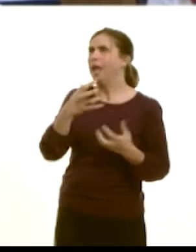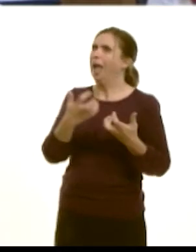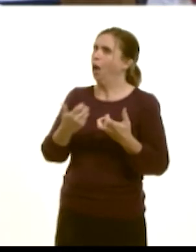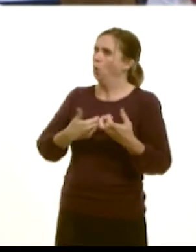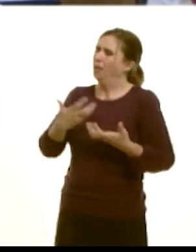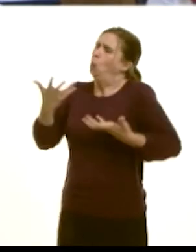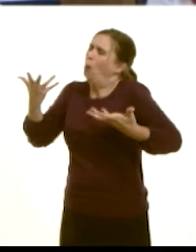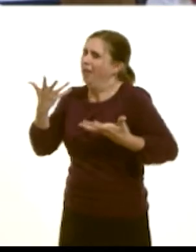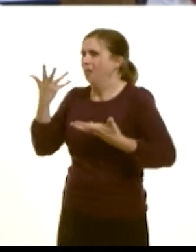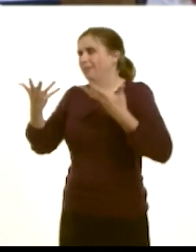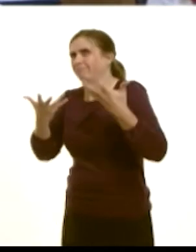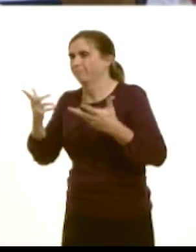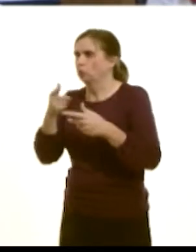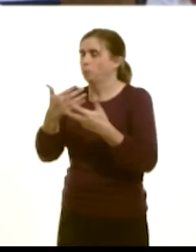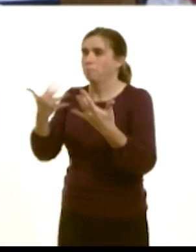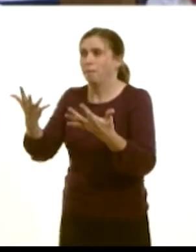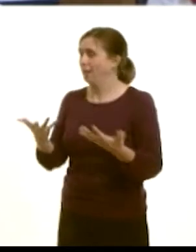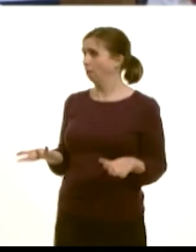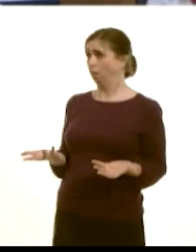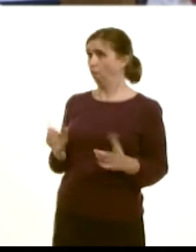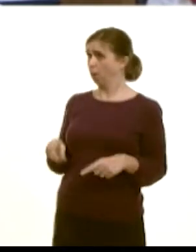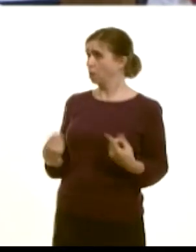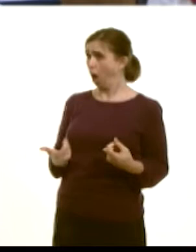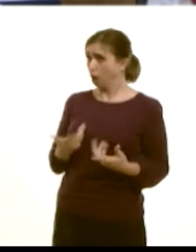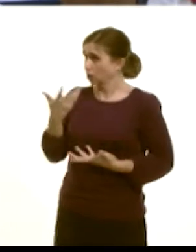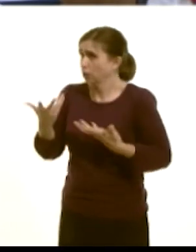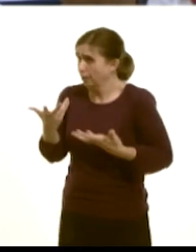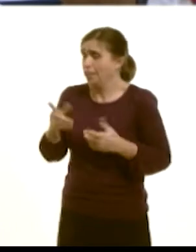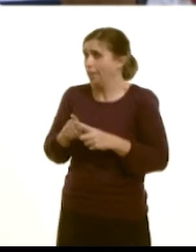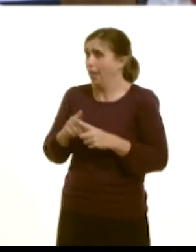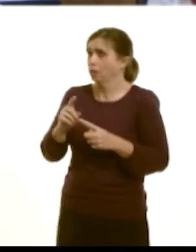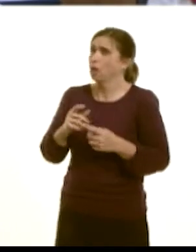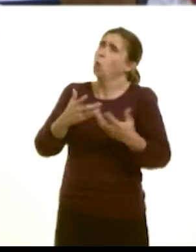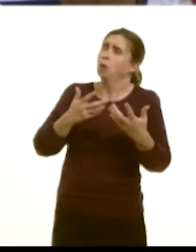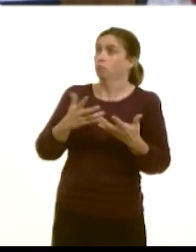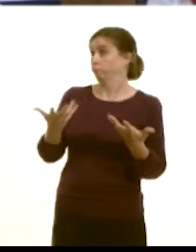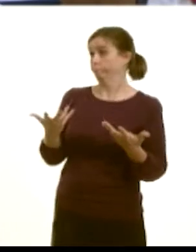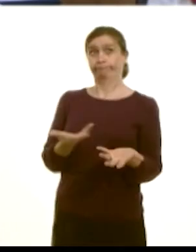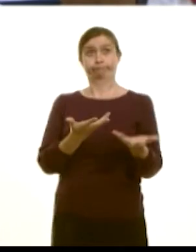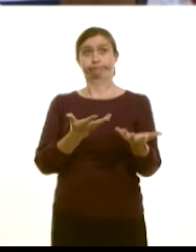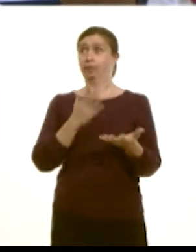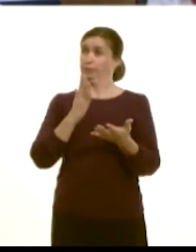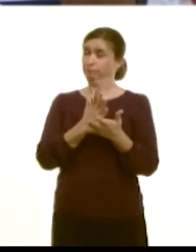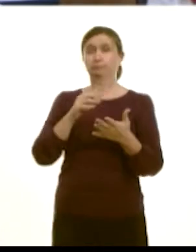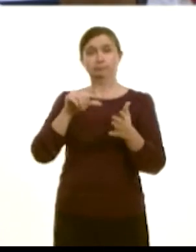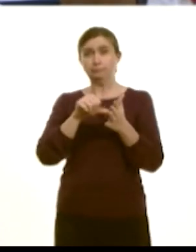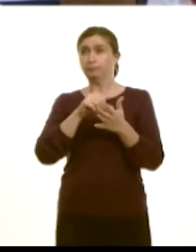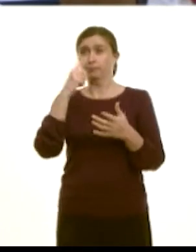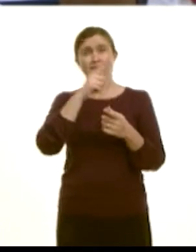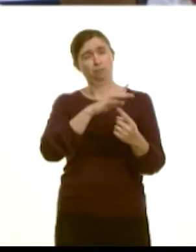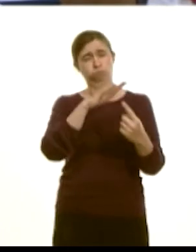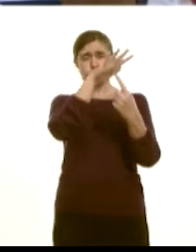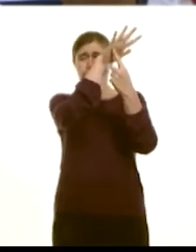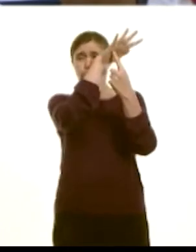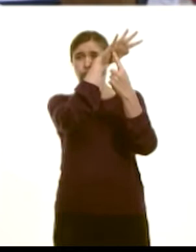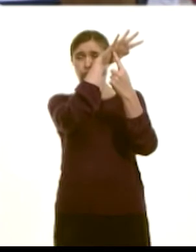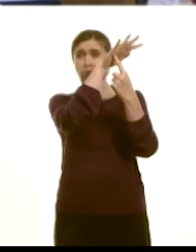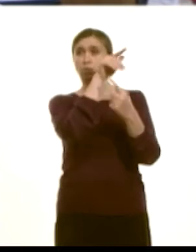It is extremely important that local authorities, when they employ someone in a senior position,